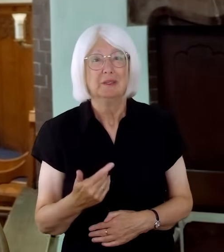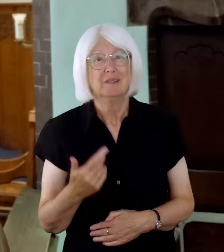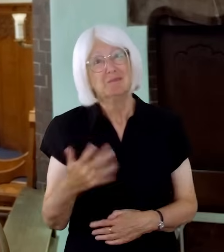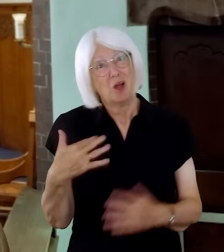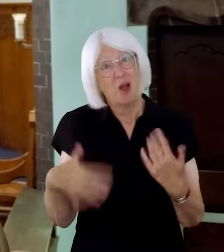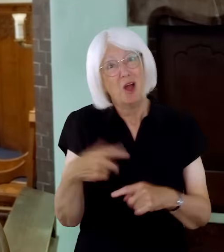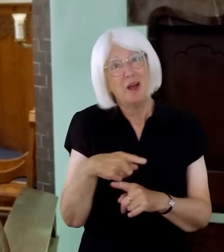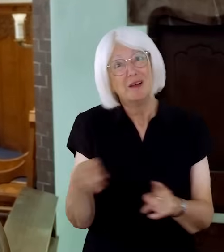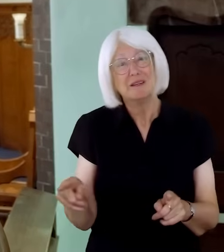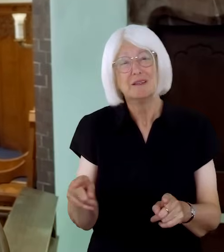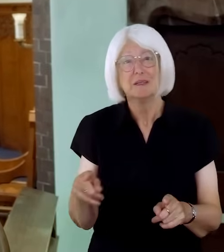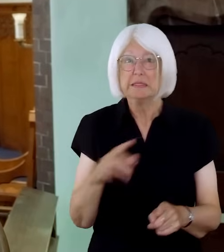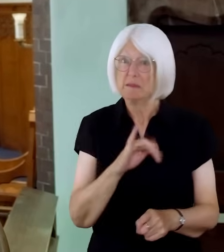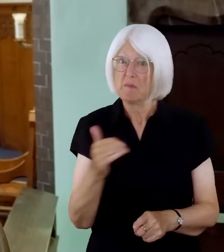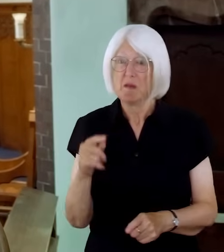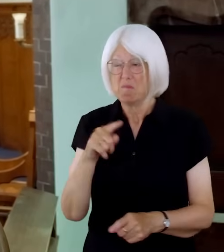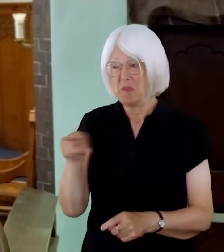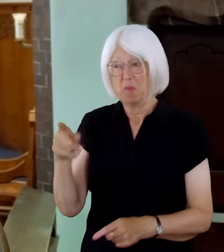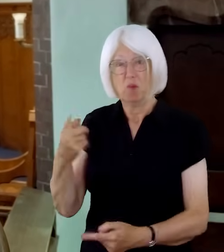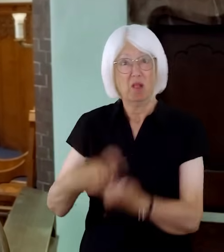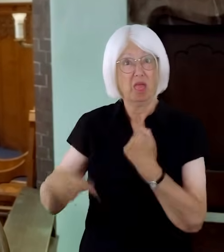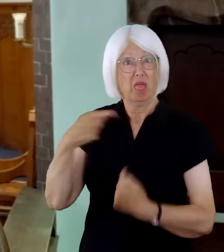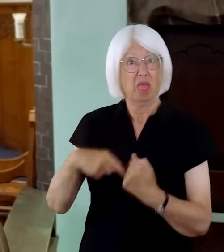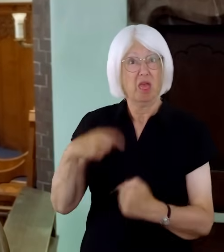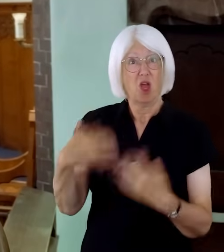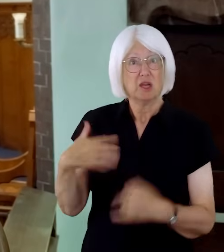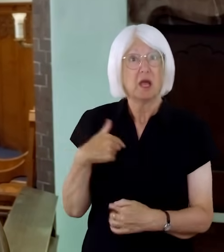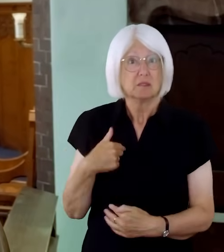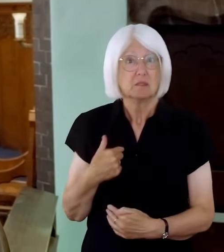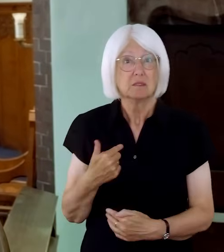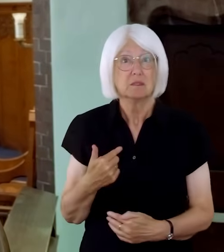And equally there will be those times when others hurt us.